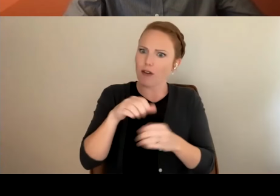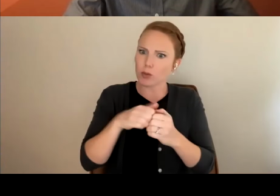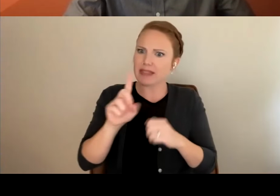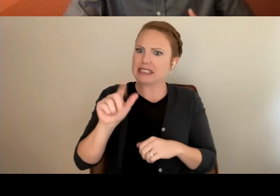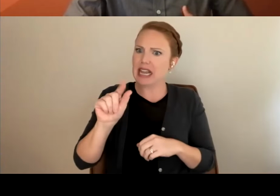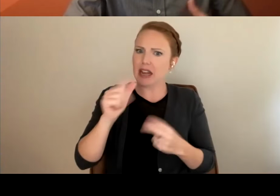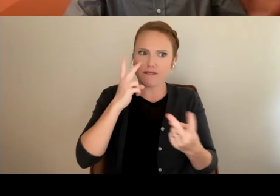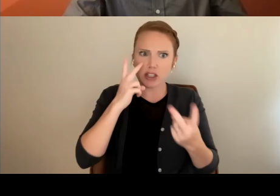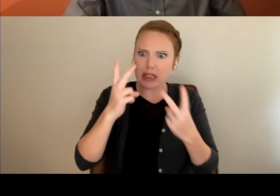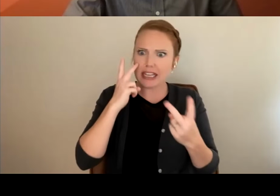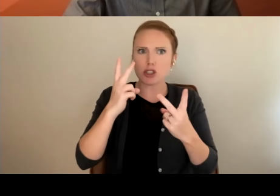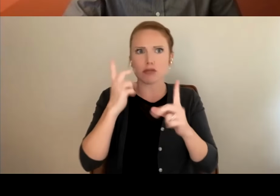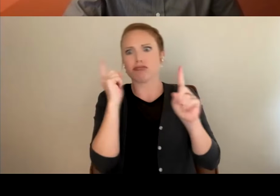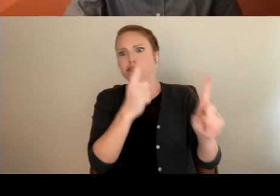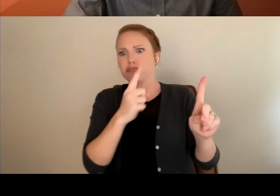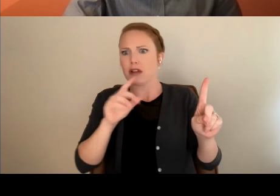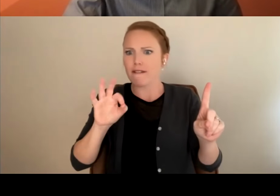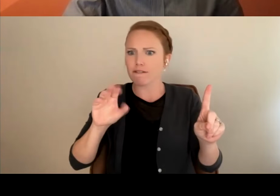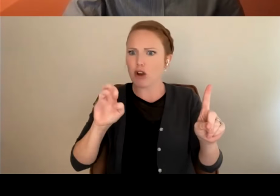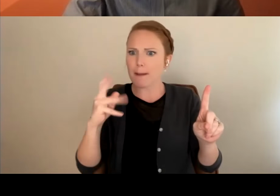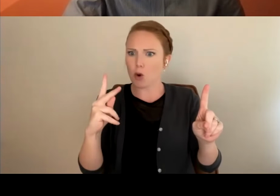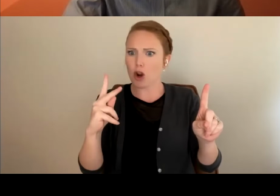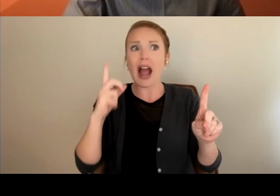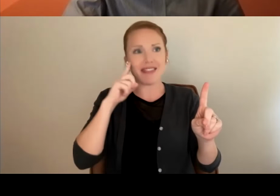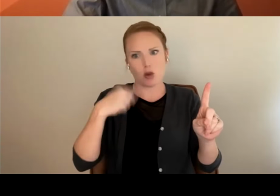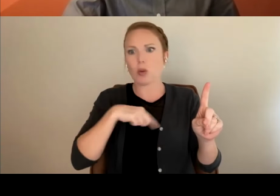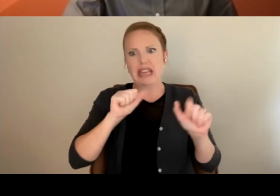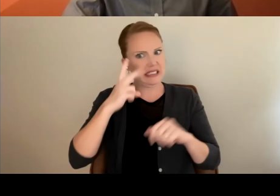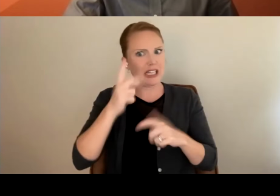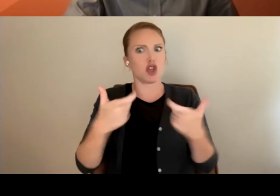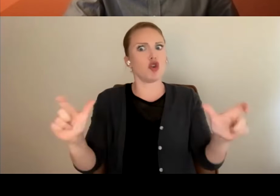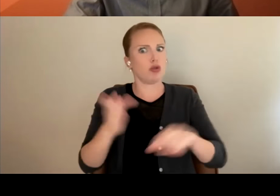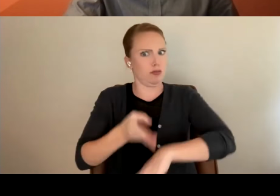visualization framework that we'll see potentially dramatic improvements in data visualization